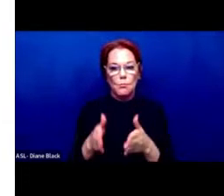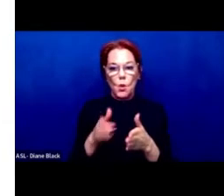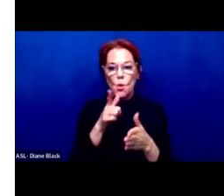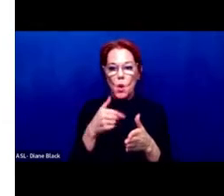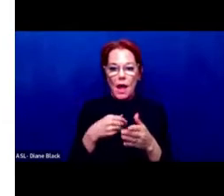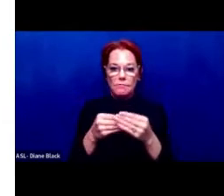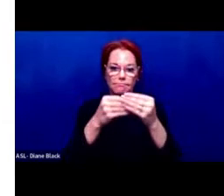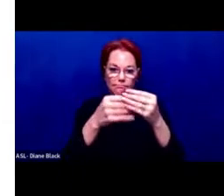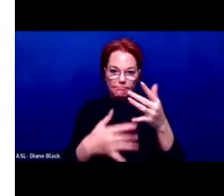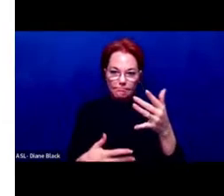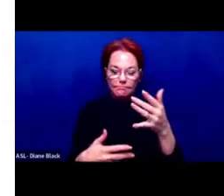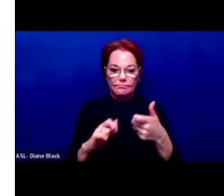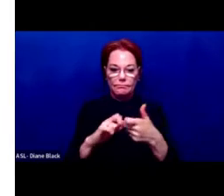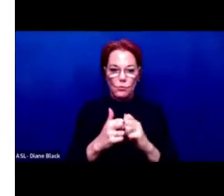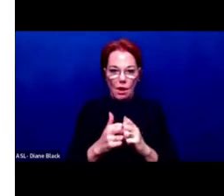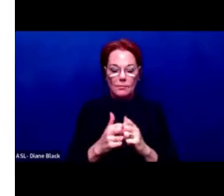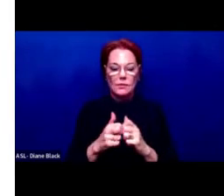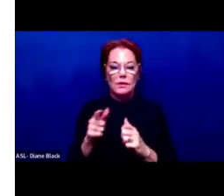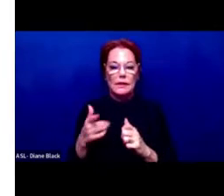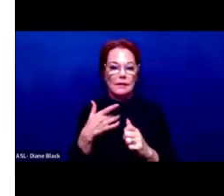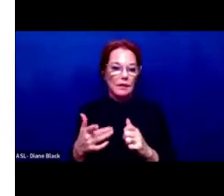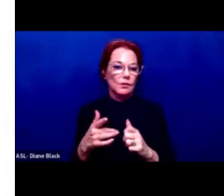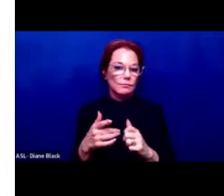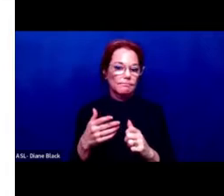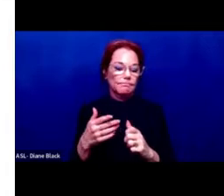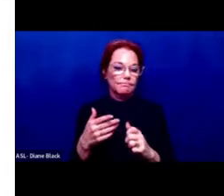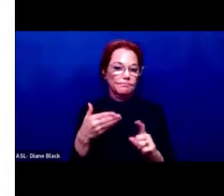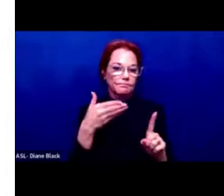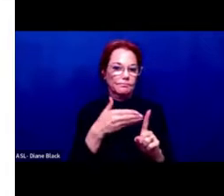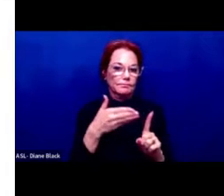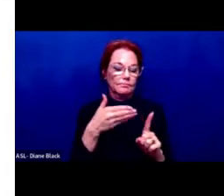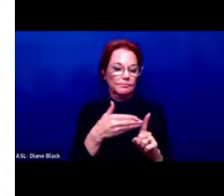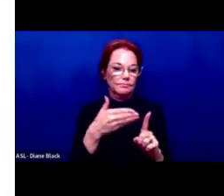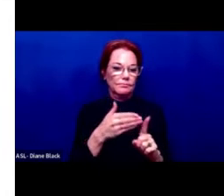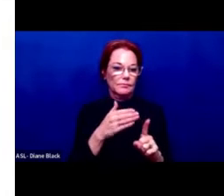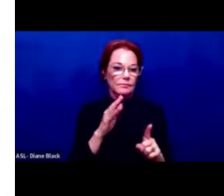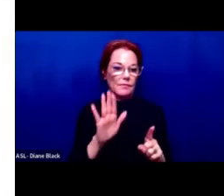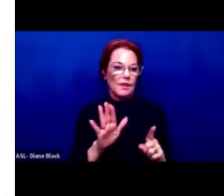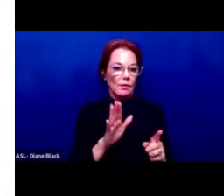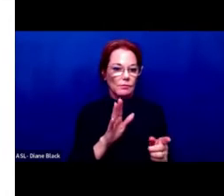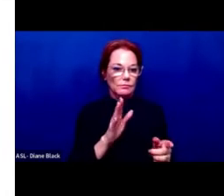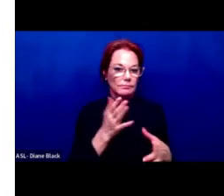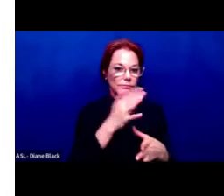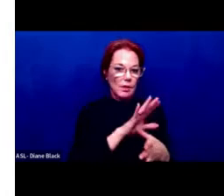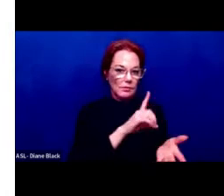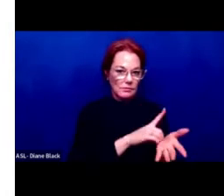are seeing and maintaining primary care are related to have